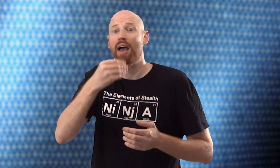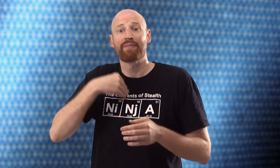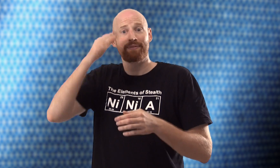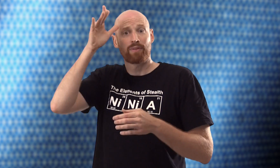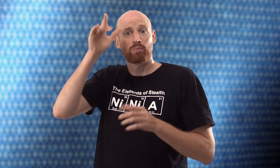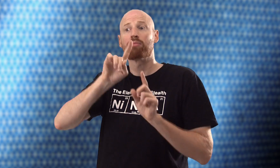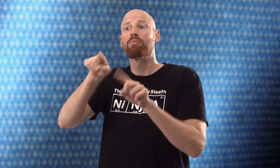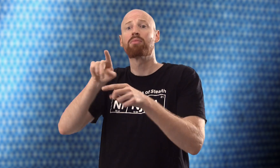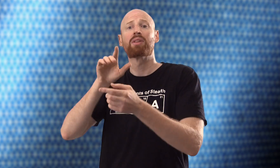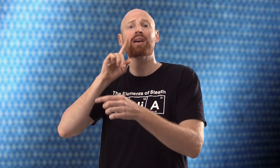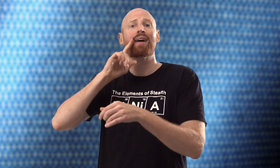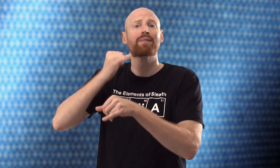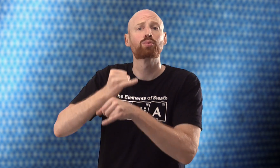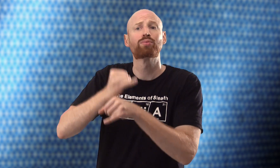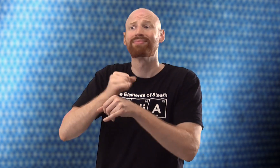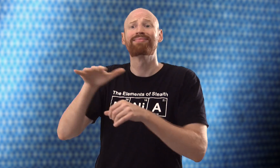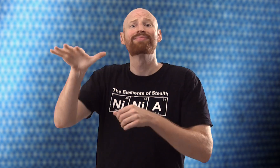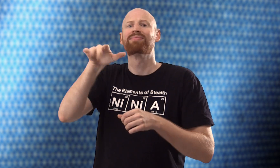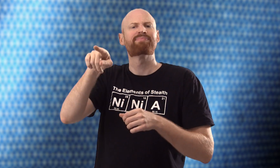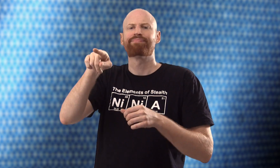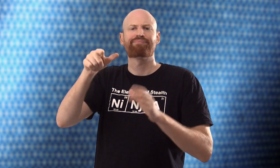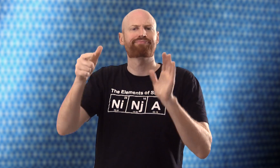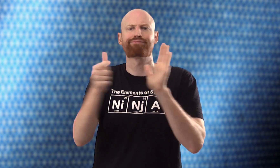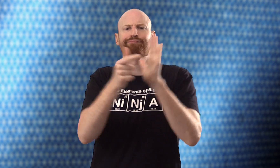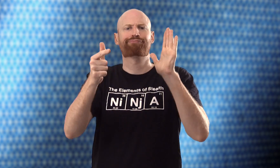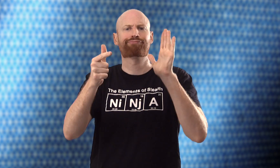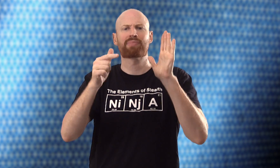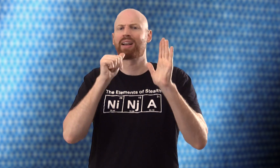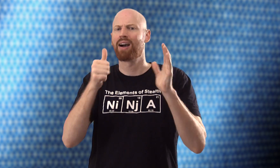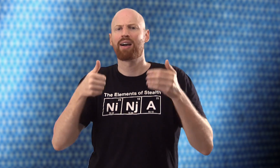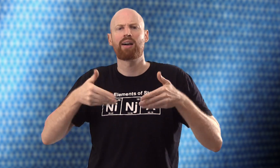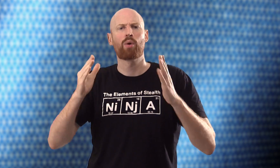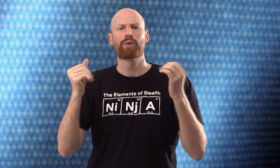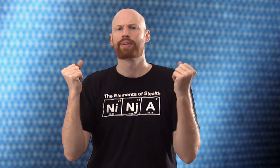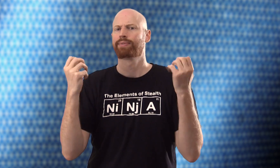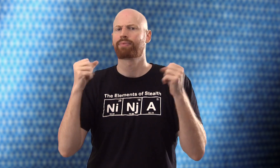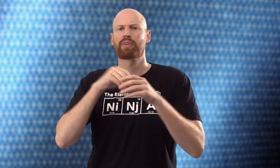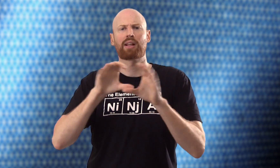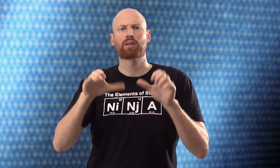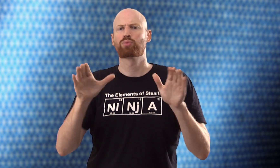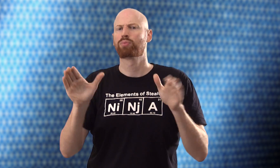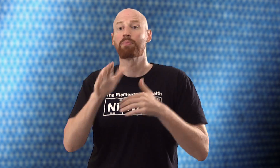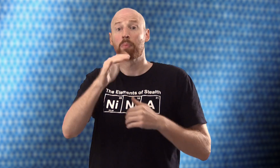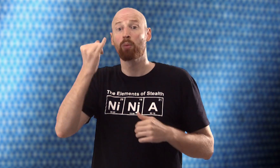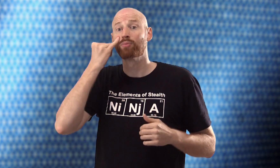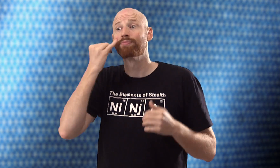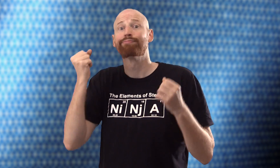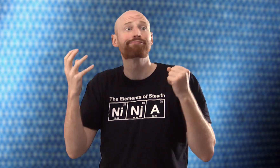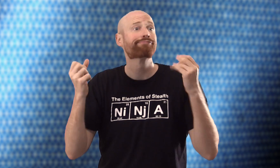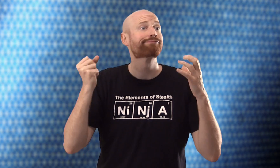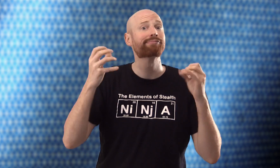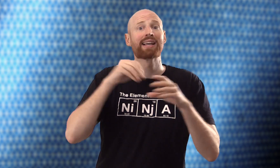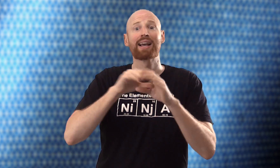school. My father went to a deaf school but they weren't allowed to sign. If you were signing in the class room,